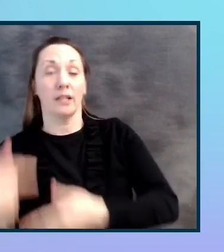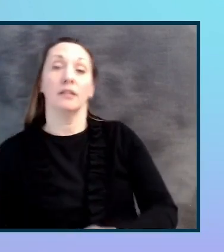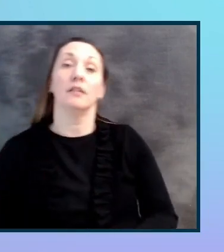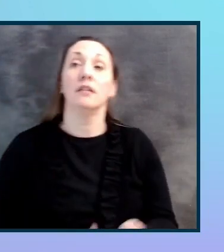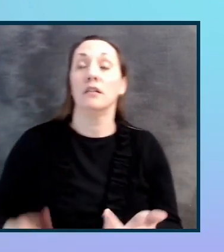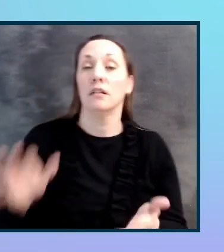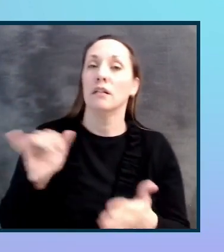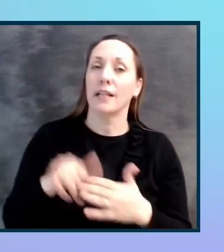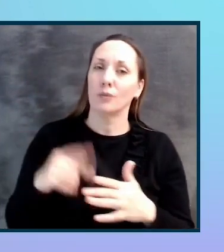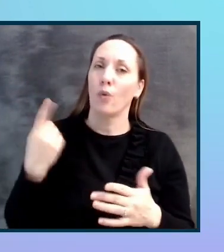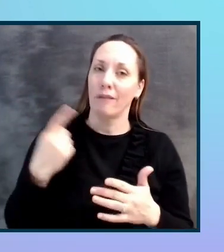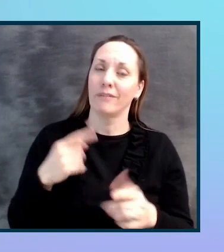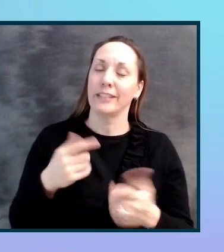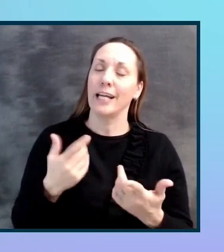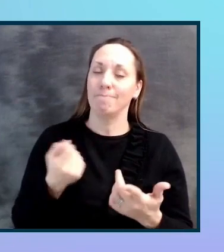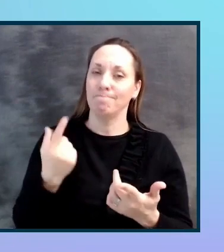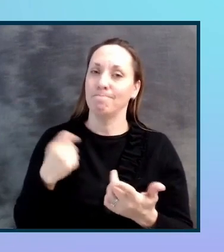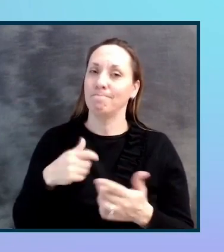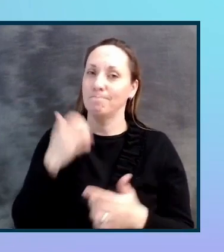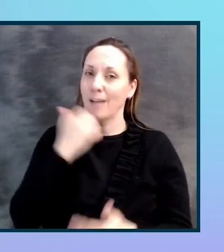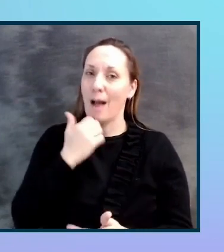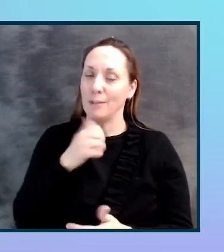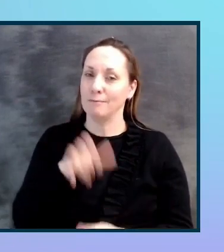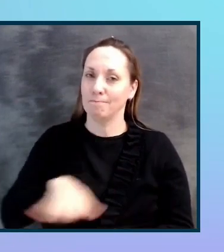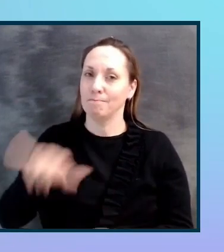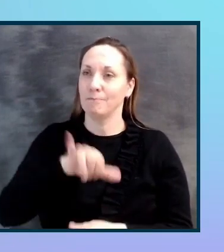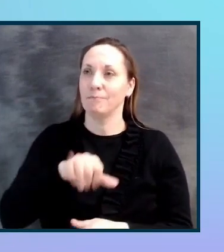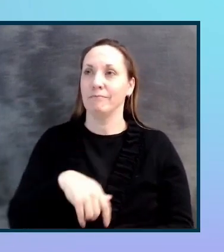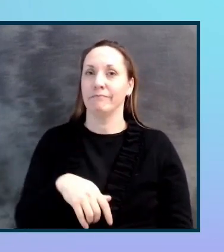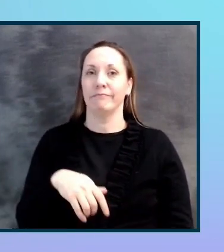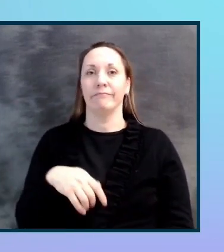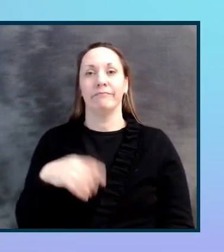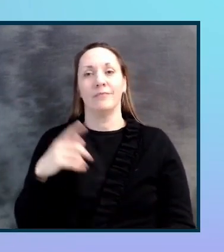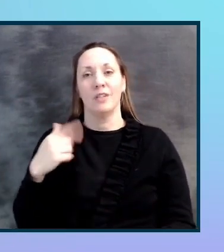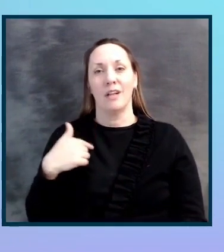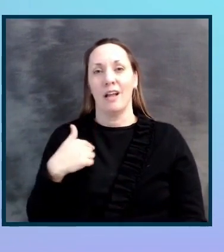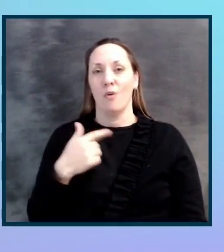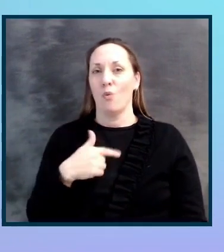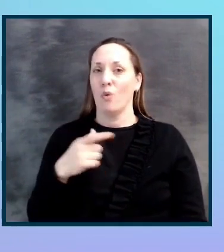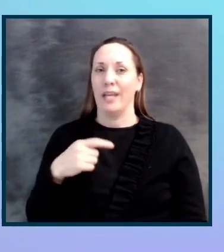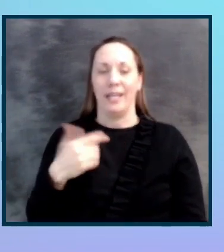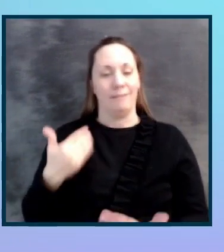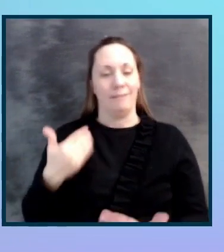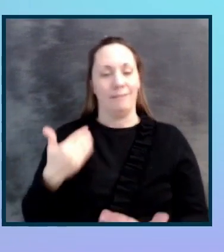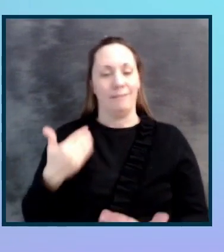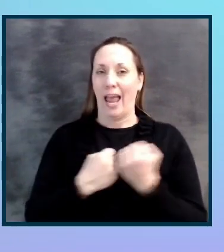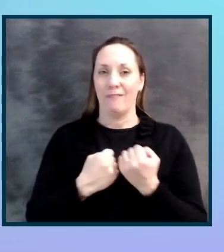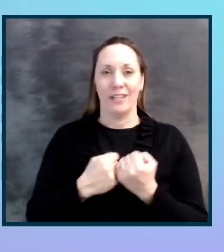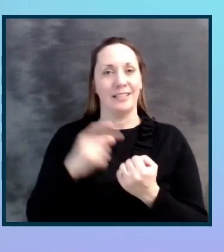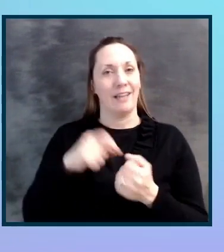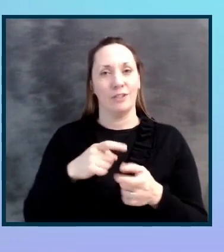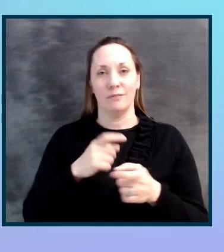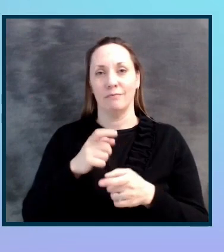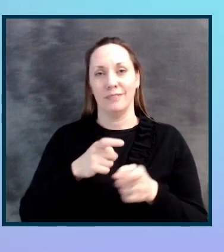And to be honest with you something that we as accessibility advocates deal with every day. Getting them on board with it is actually relatively straightforward.